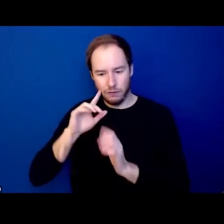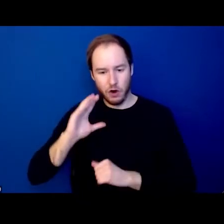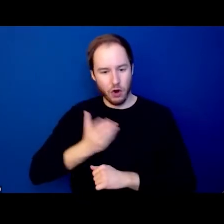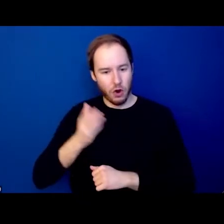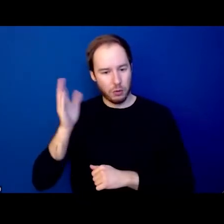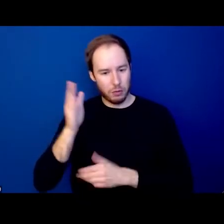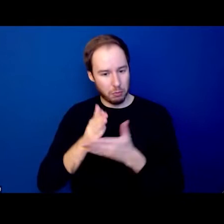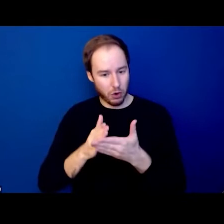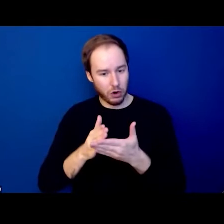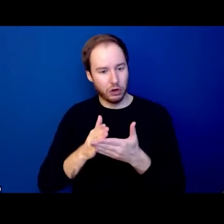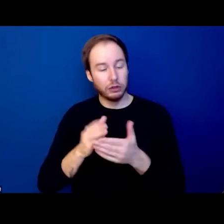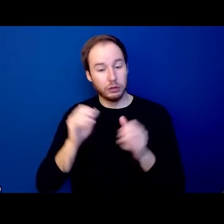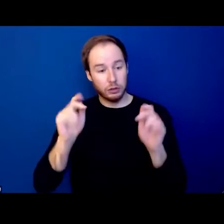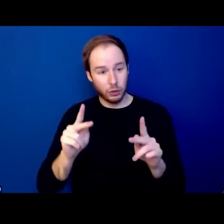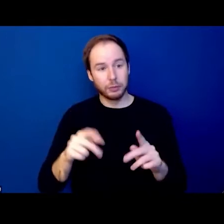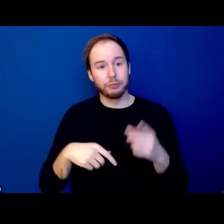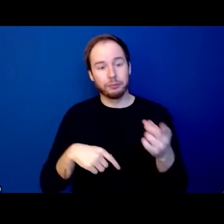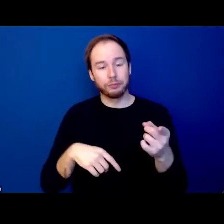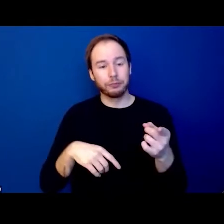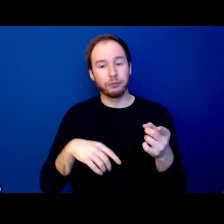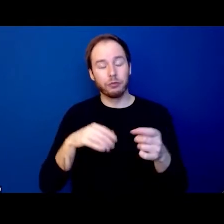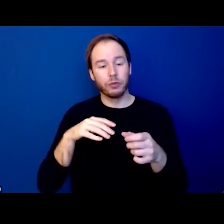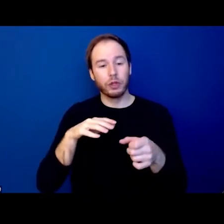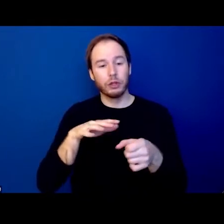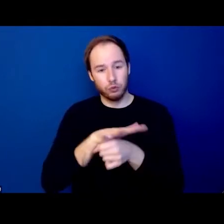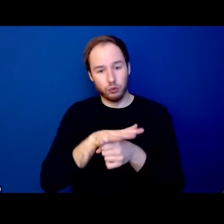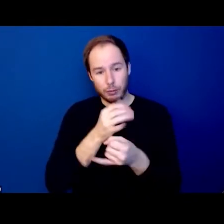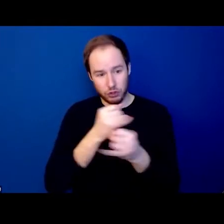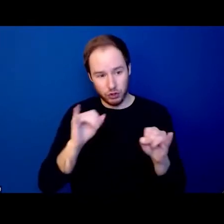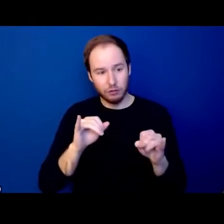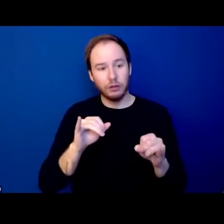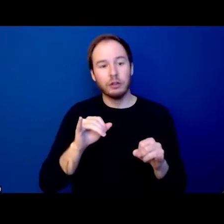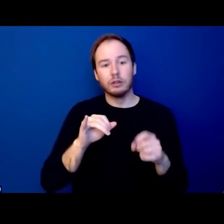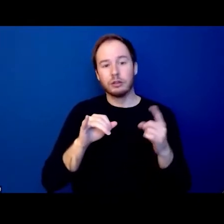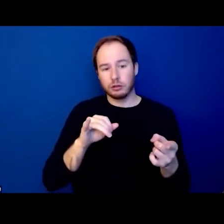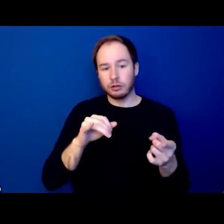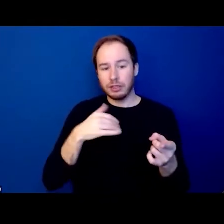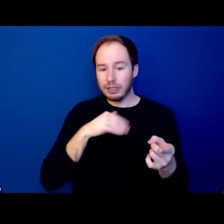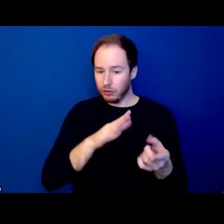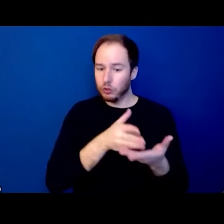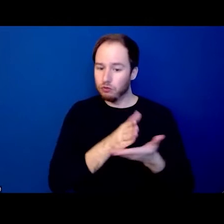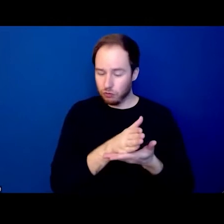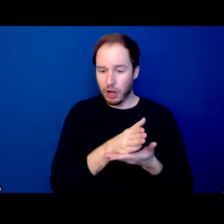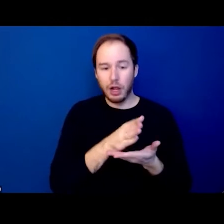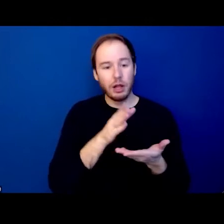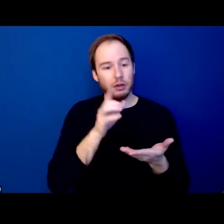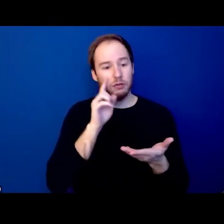Okay, so tribal sovereignty, native peoples and governments have inherent rights and a political relationship